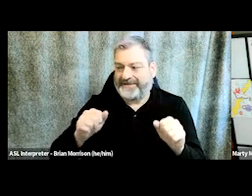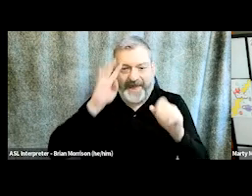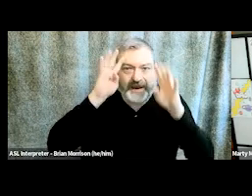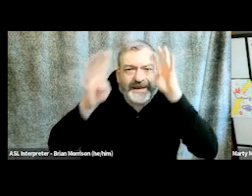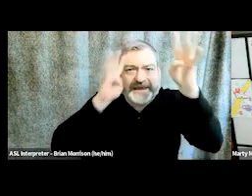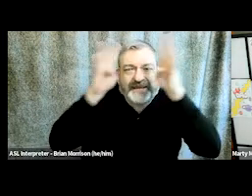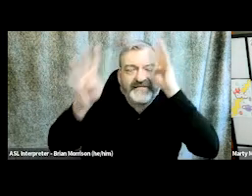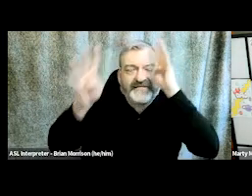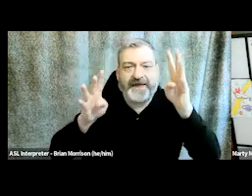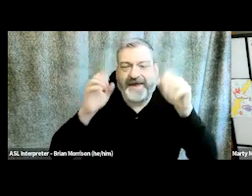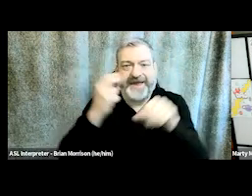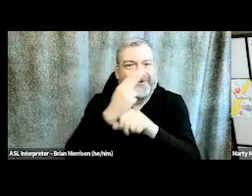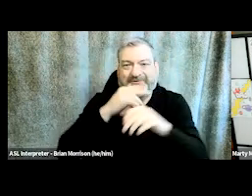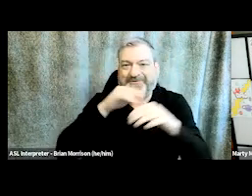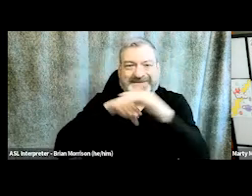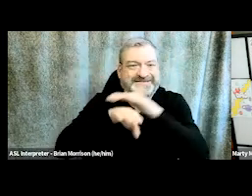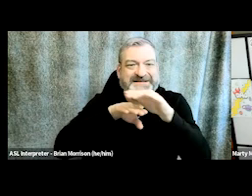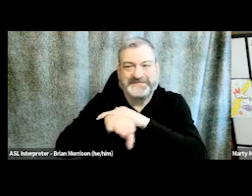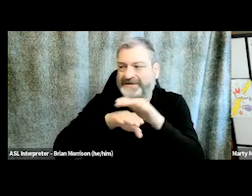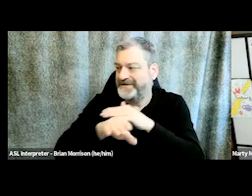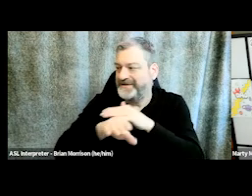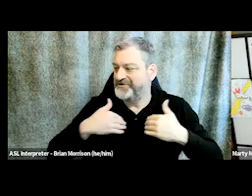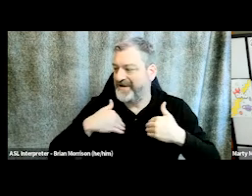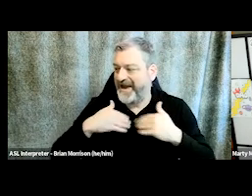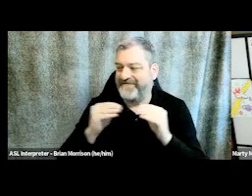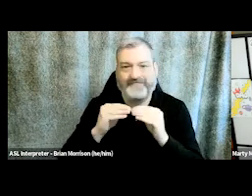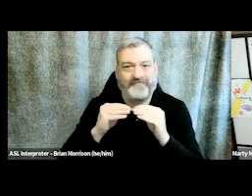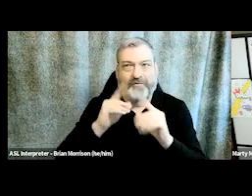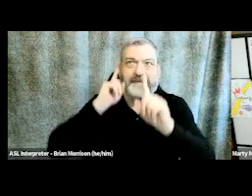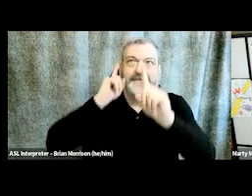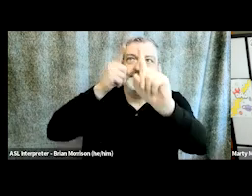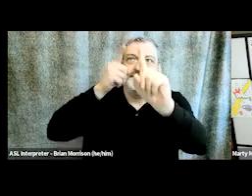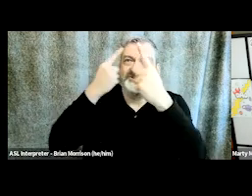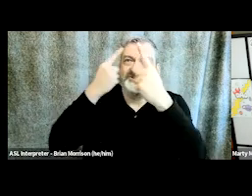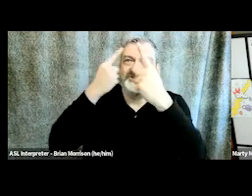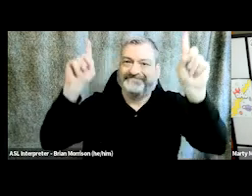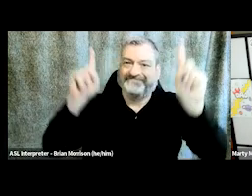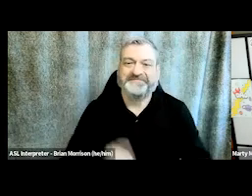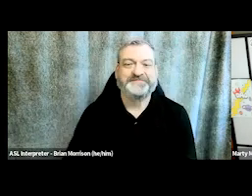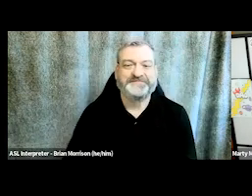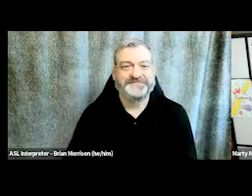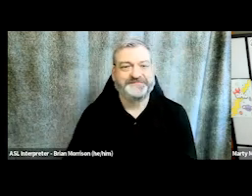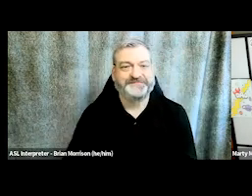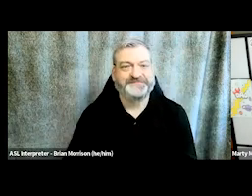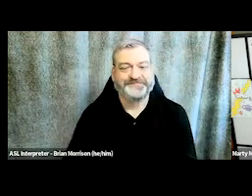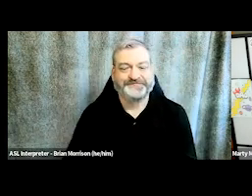reason to get a stronger return on that mission. You can go to the next slide, please.